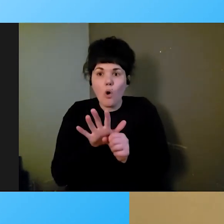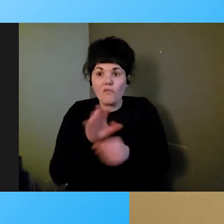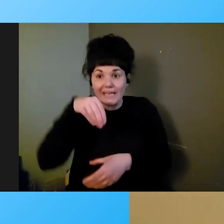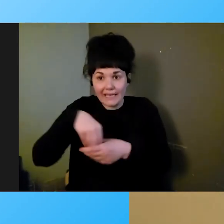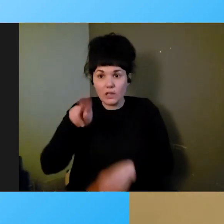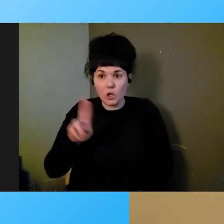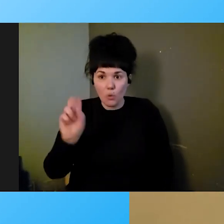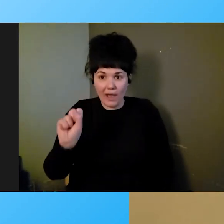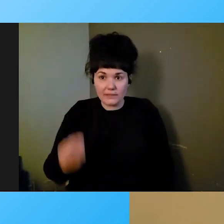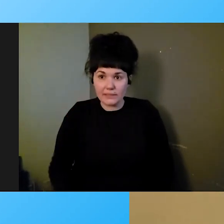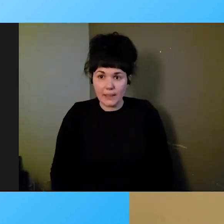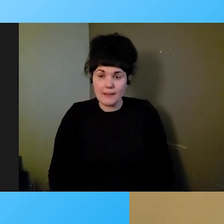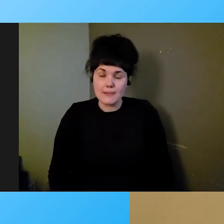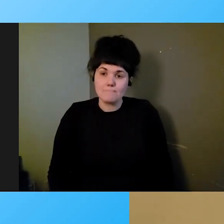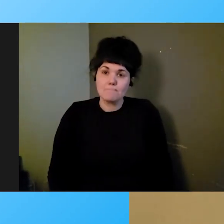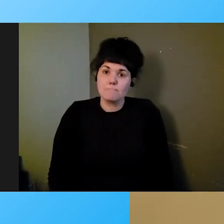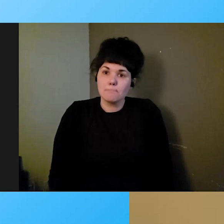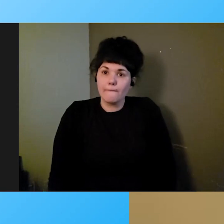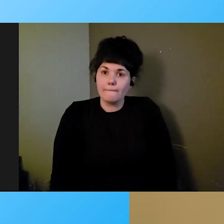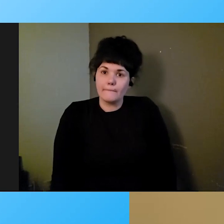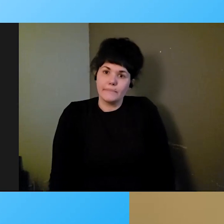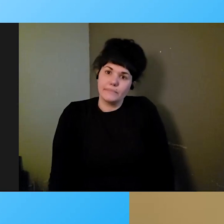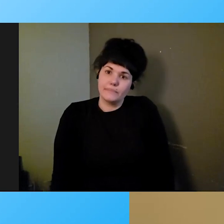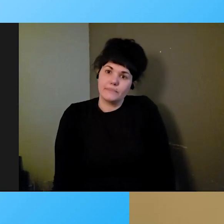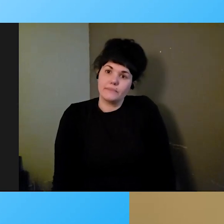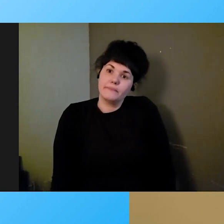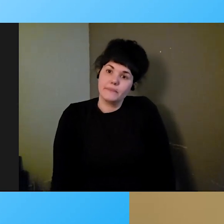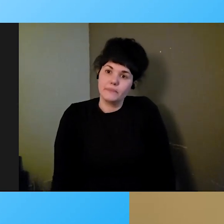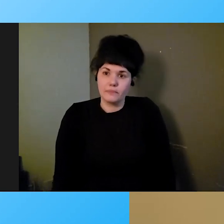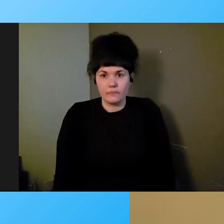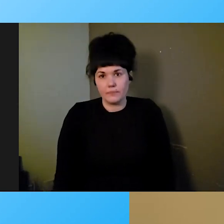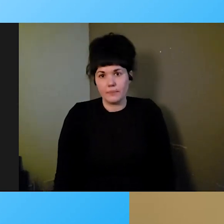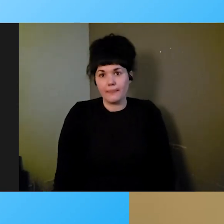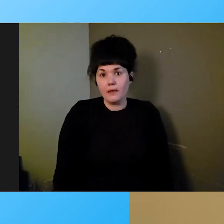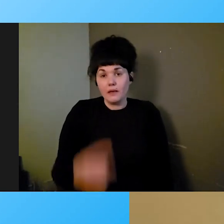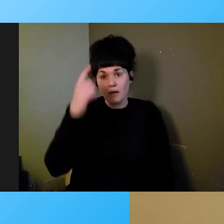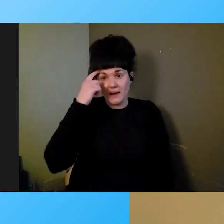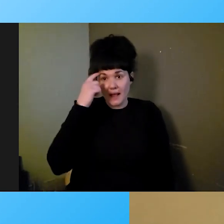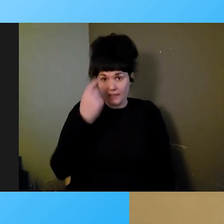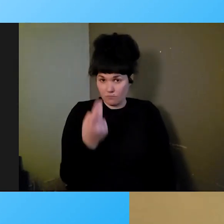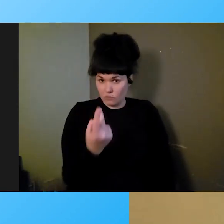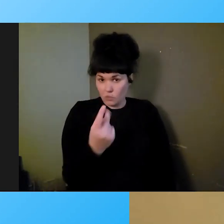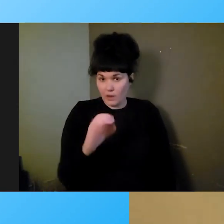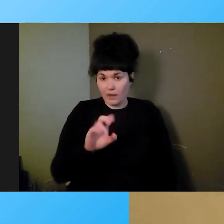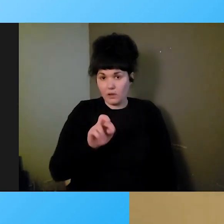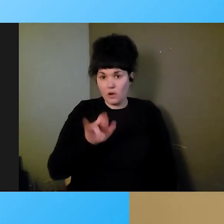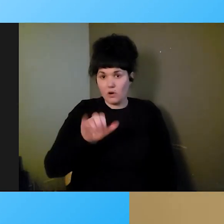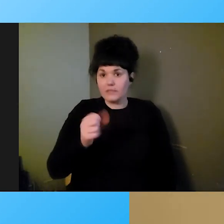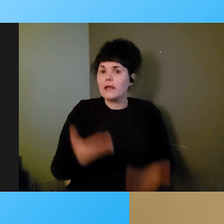the, you know, I think you and I, Curtis and maybe others who